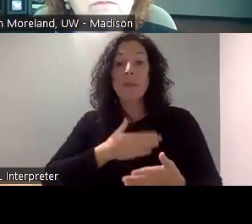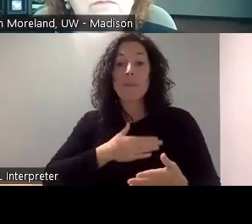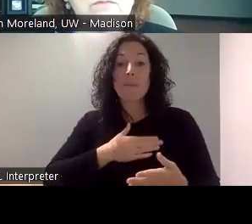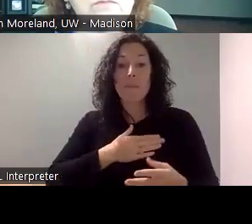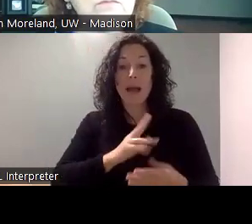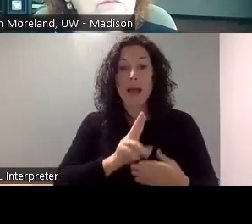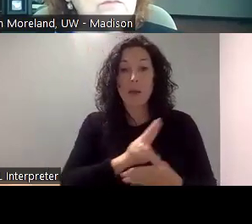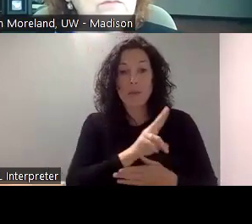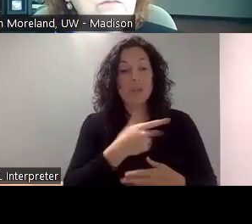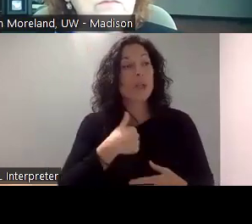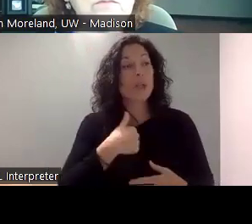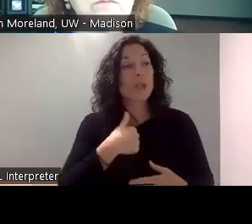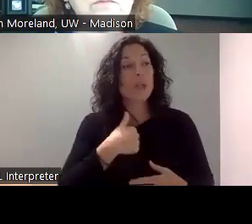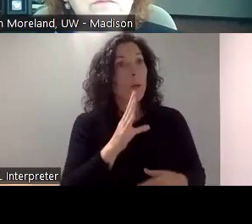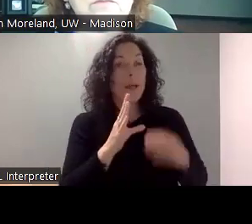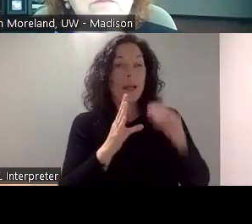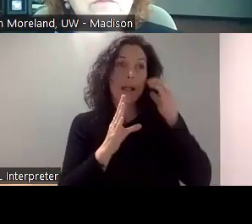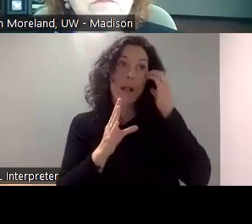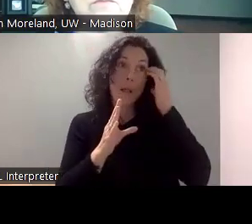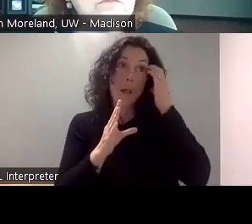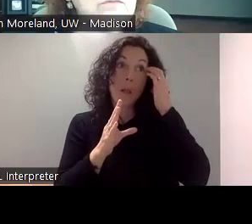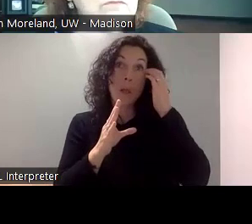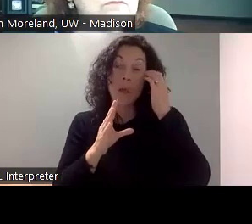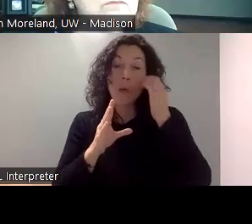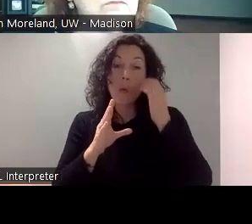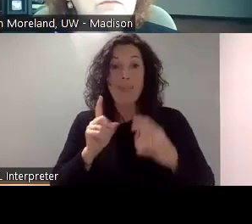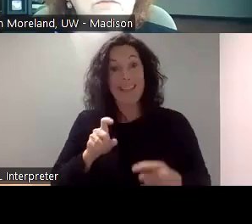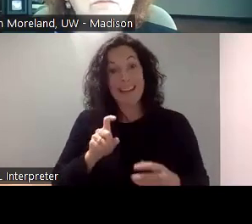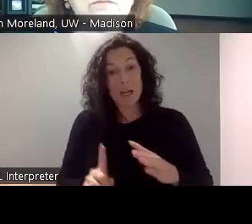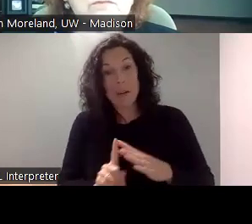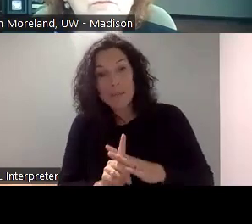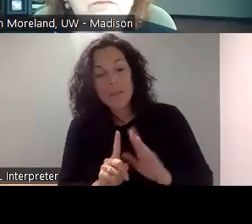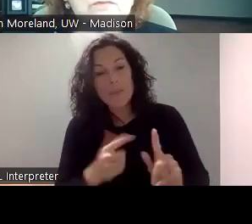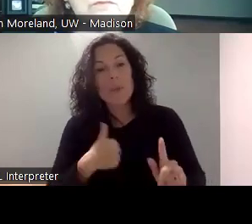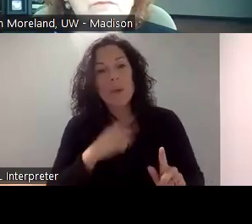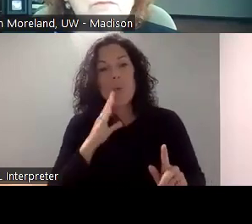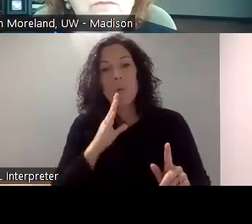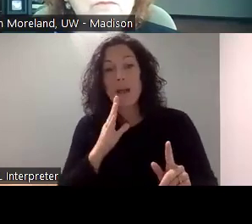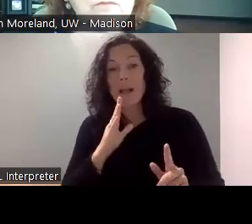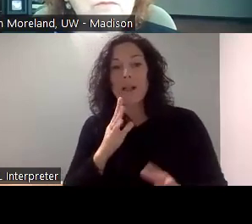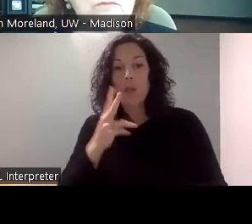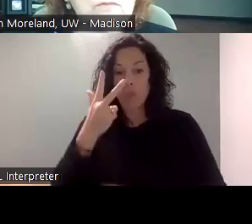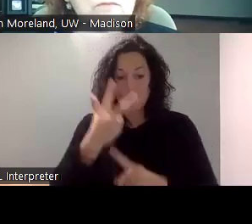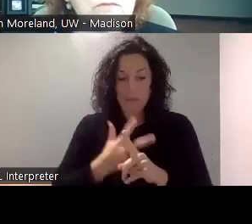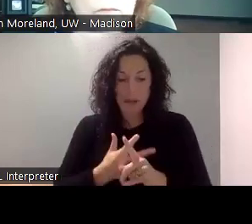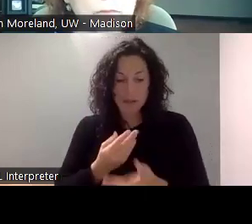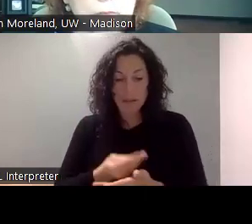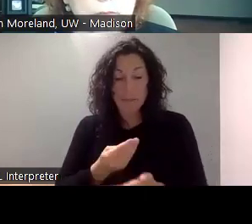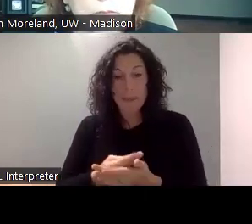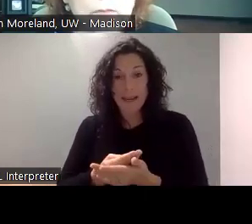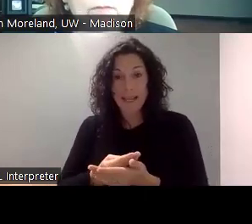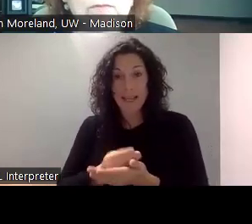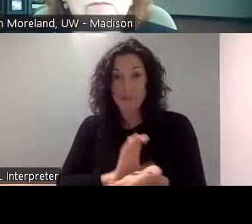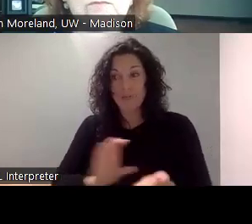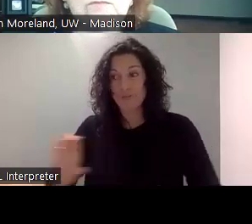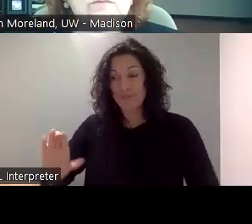we will when the need arises advance 3 months of funding, and then at the end of the first month